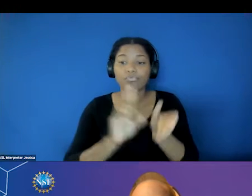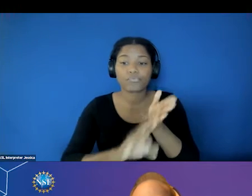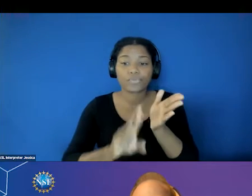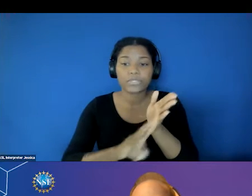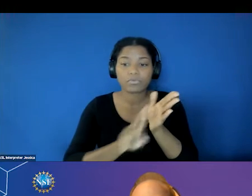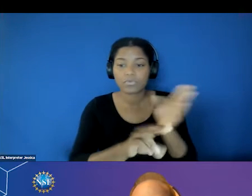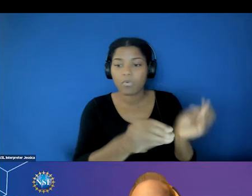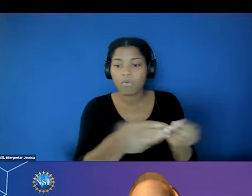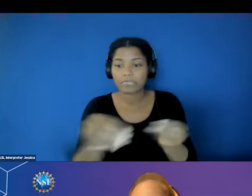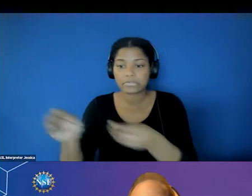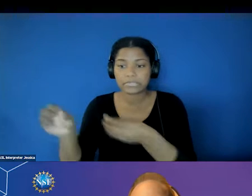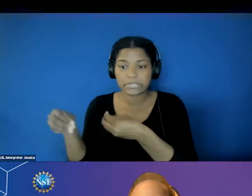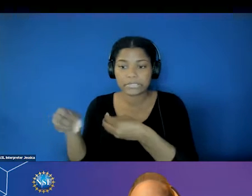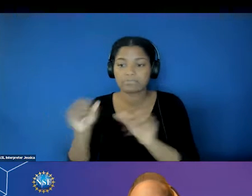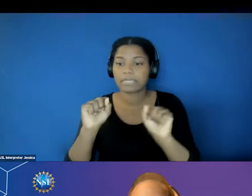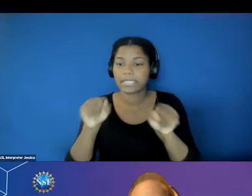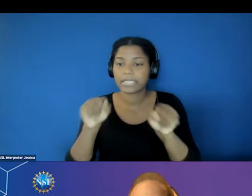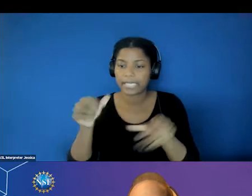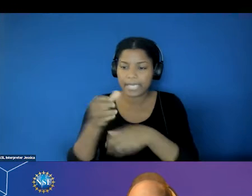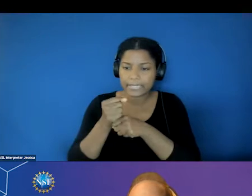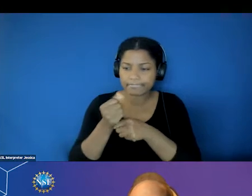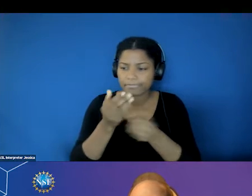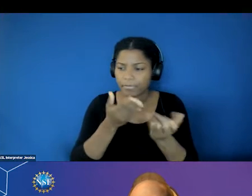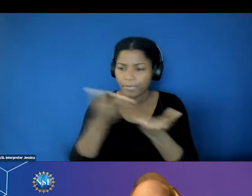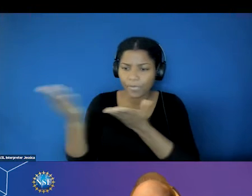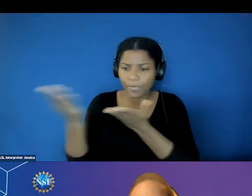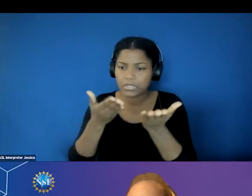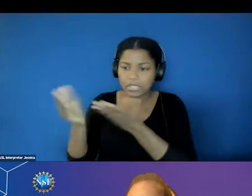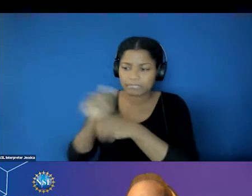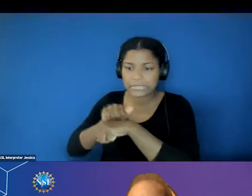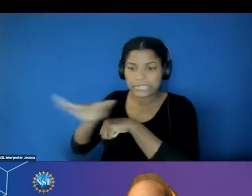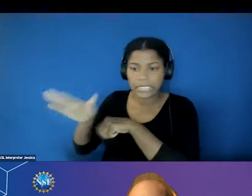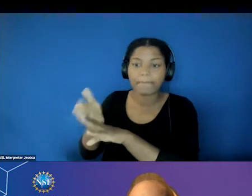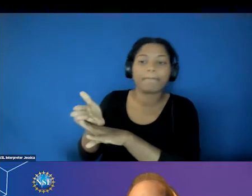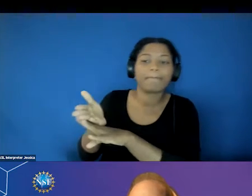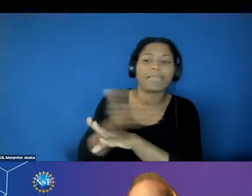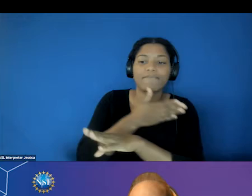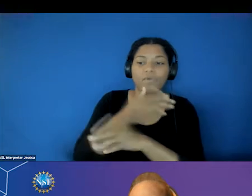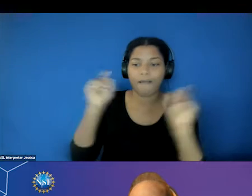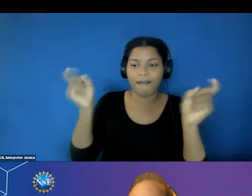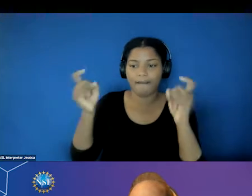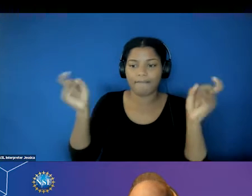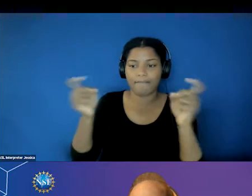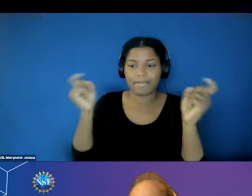to get proposals to NSF before the holidays as opposed to right after,